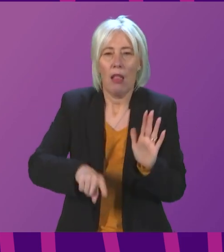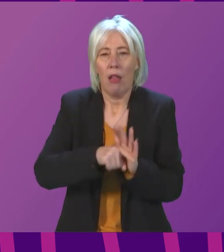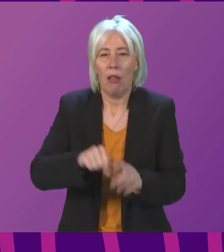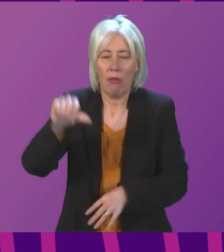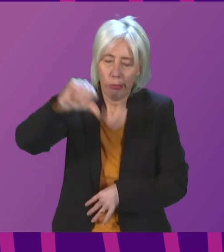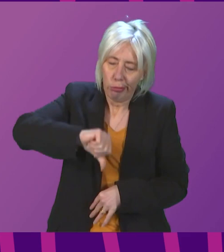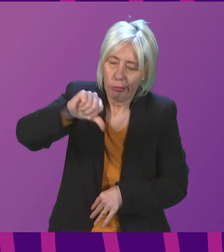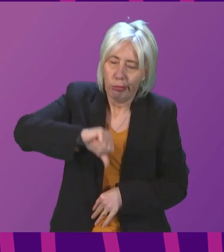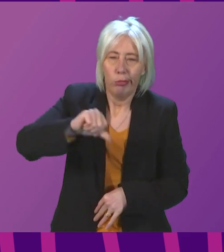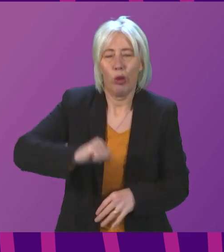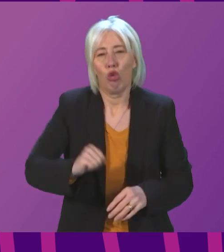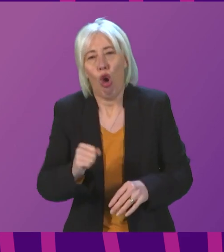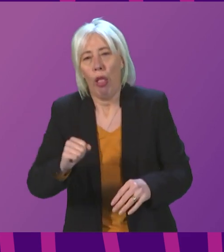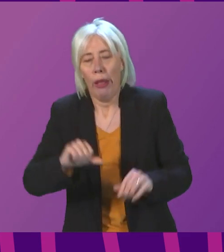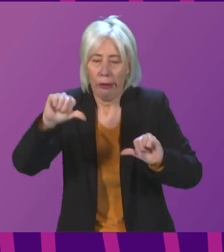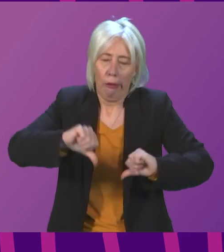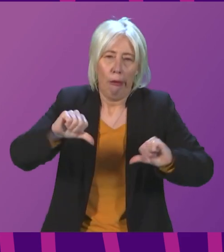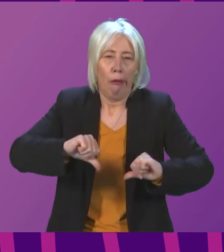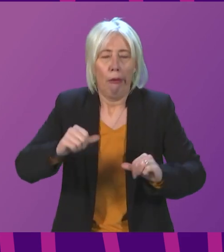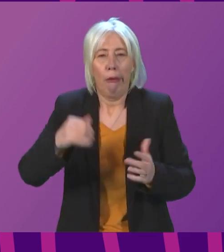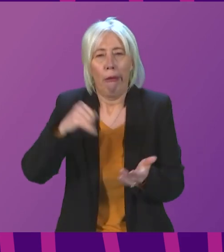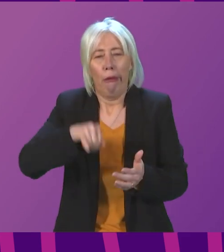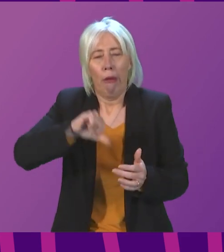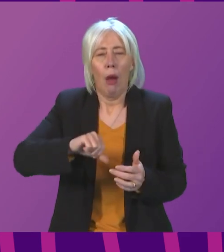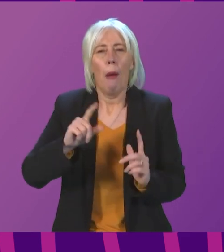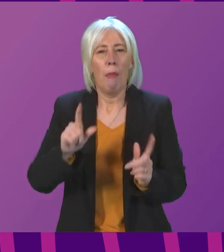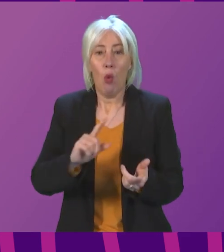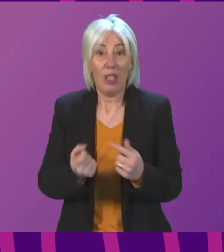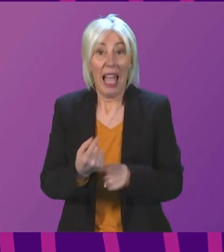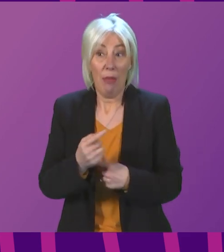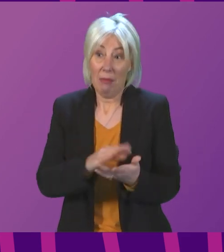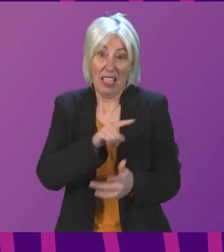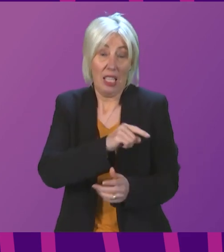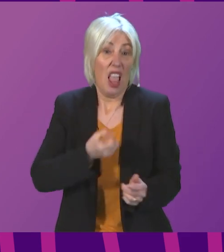tropes for years, but all that has happened is that they have gone further and further